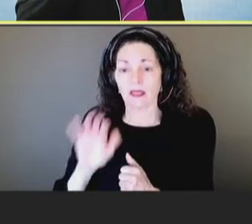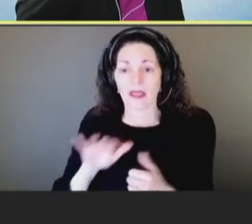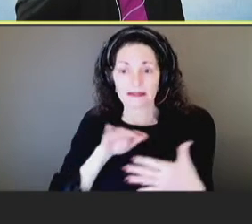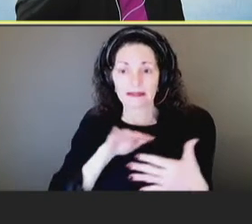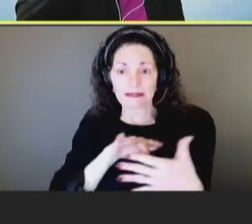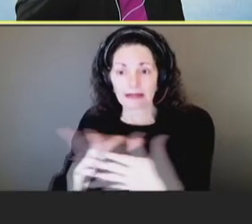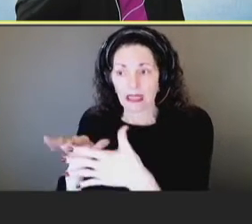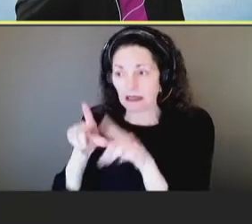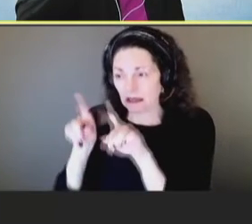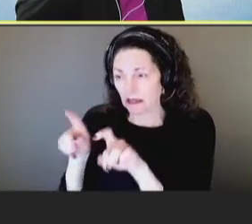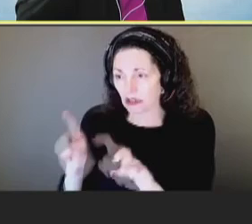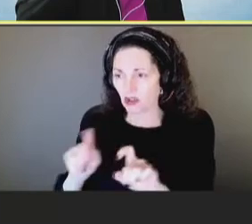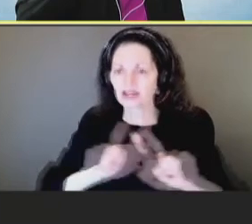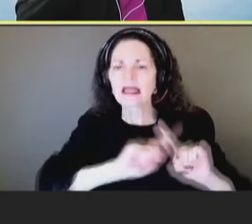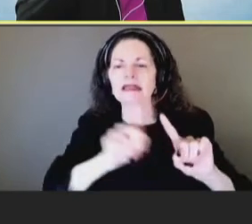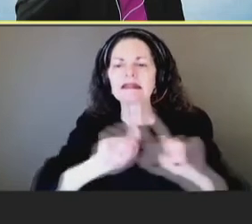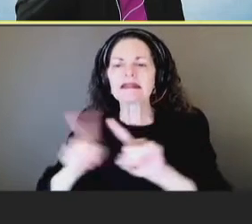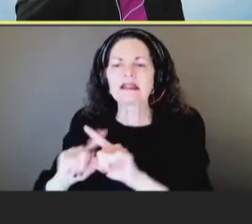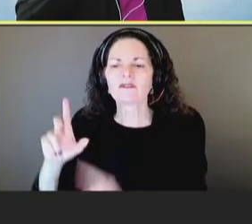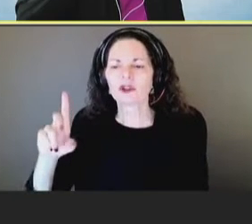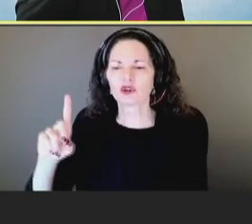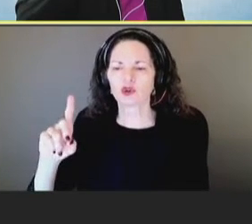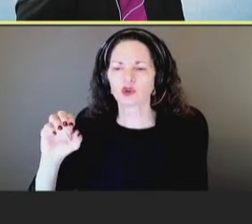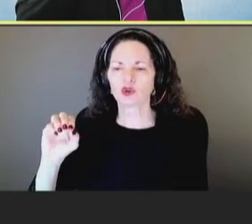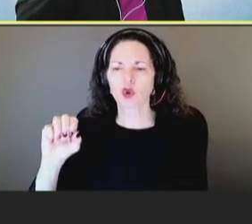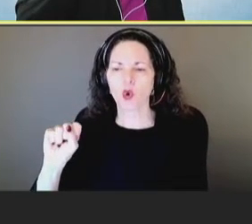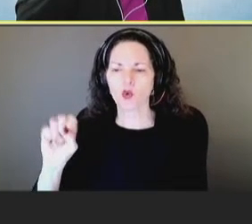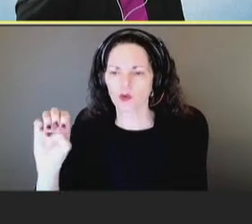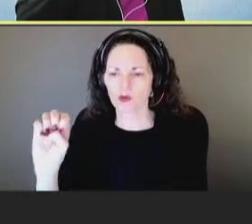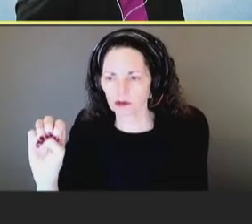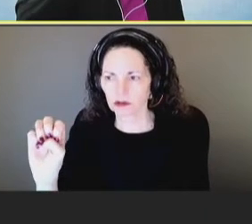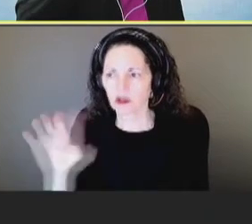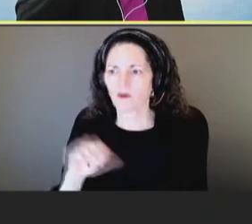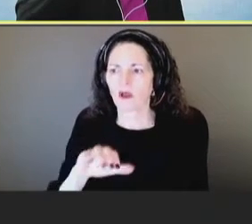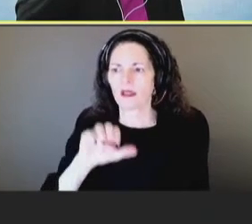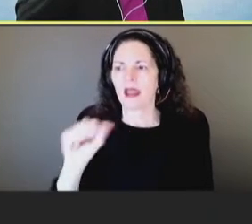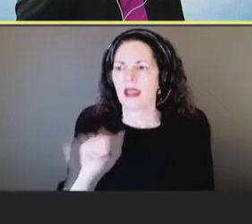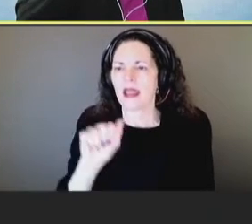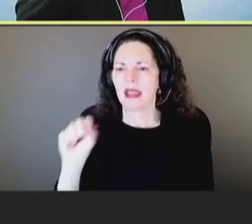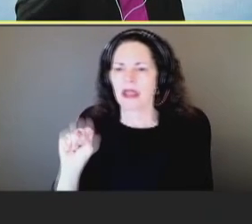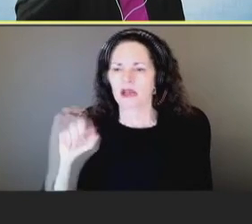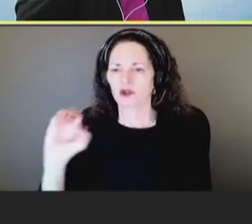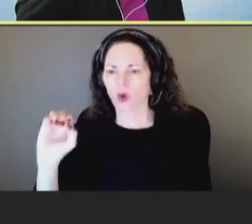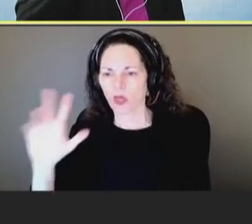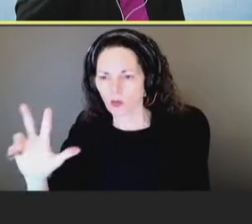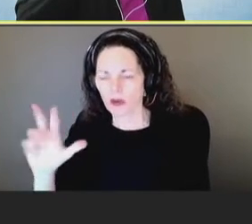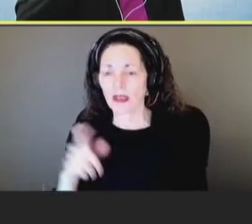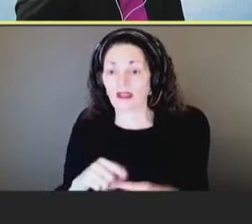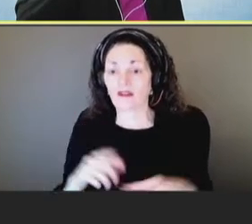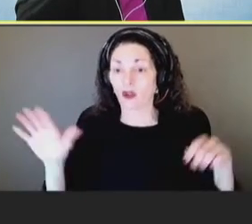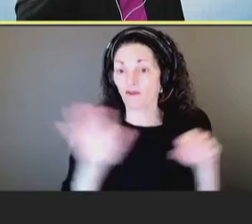doses of HA adjuvanted with AS03, either full dose or half dose. And the idea here